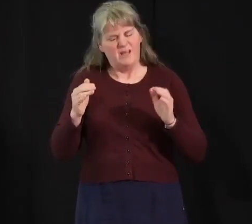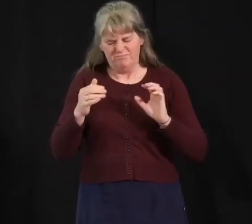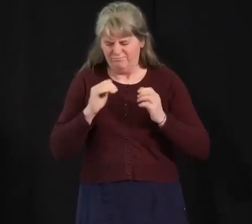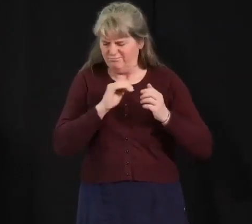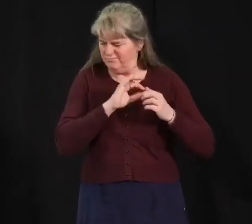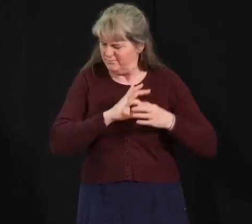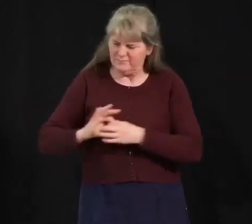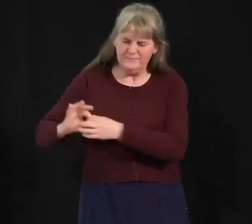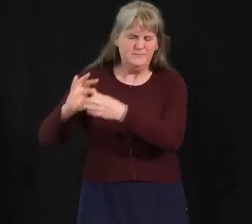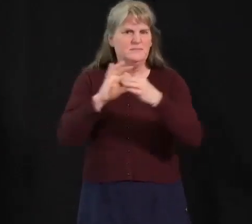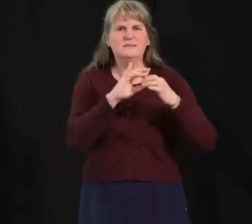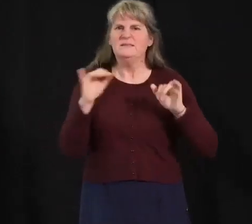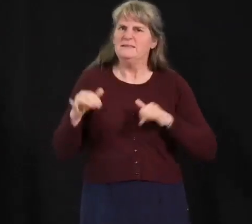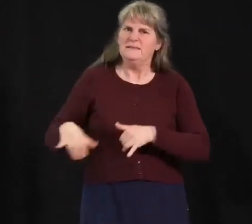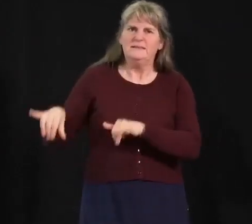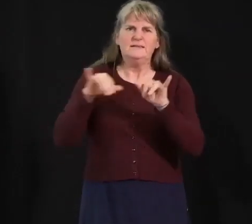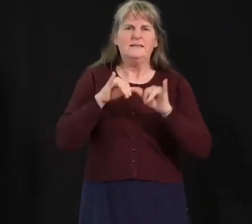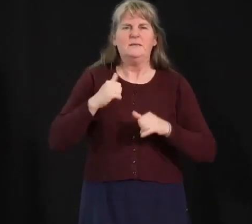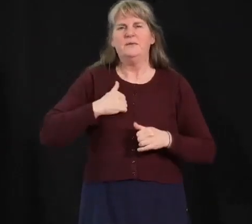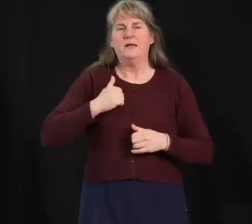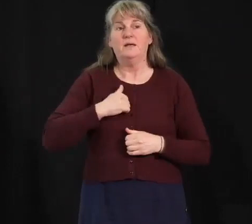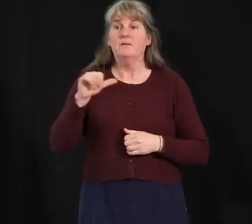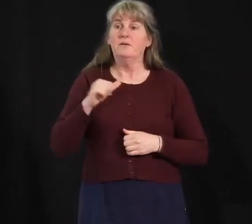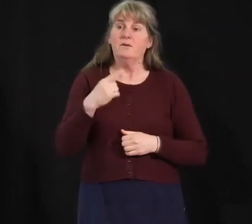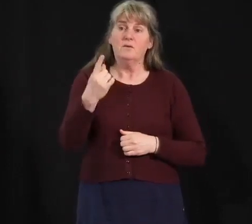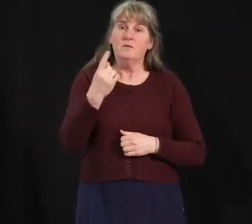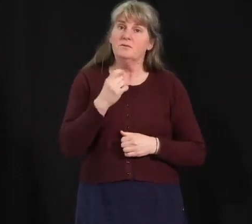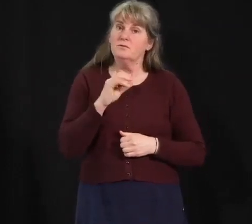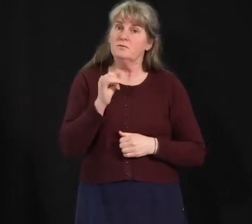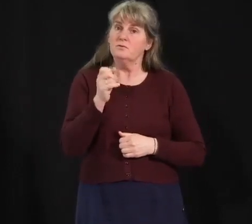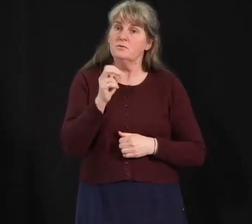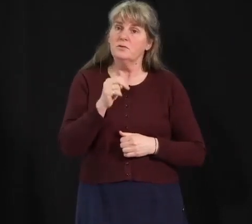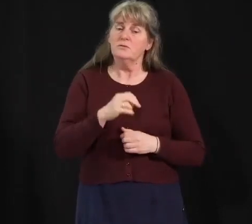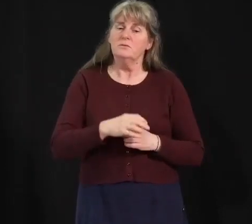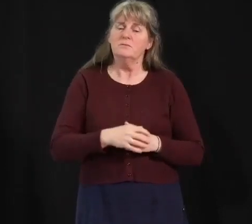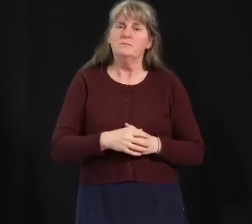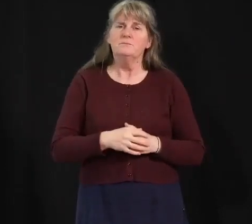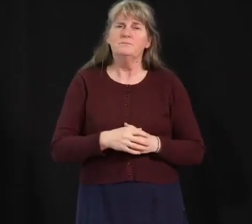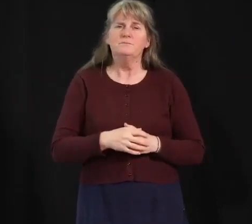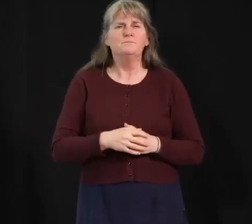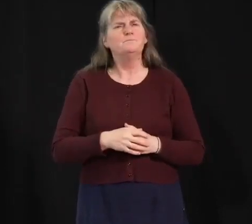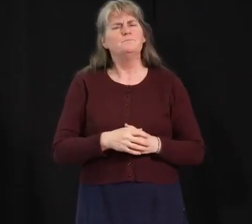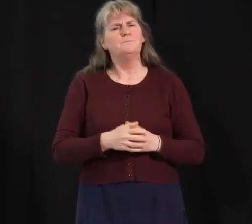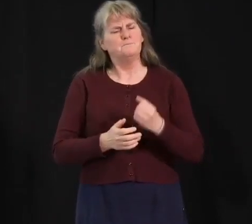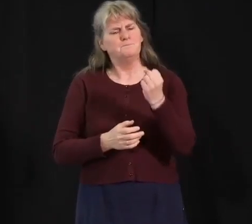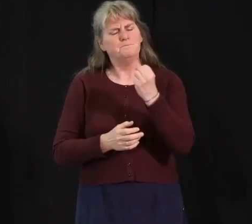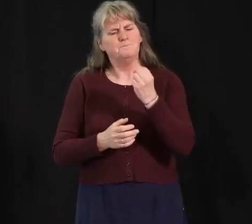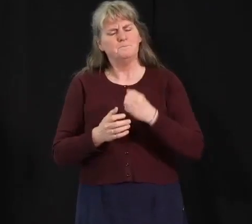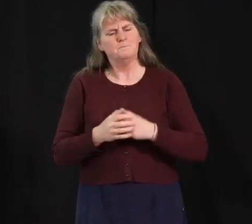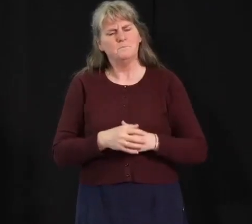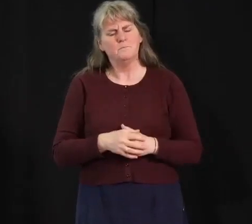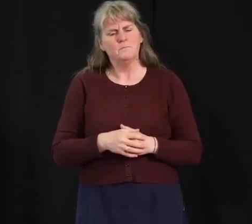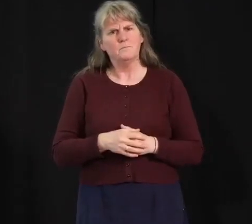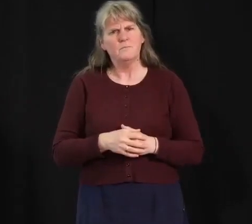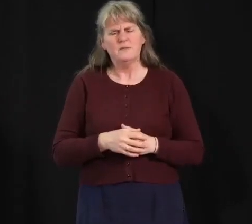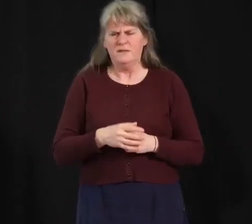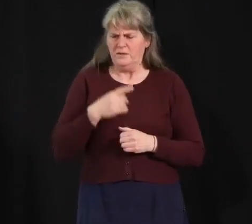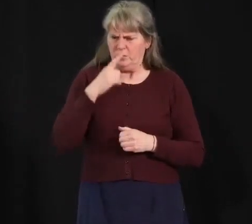first put forth by the World Health Organization and part of the Canadian framework for how we can safely go ahead.